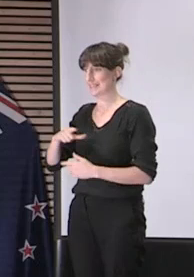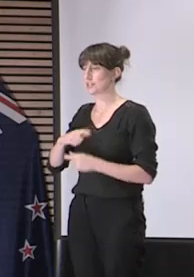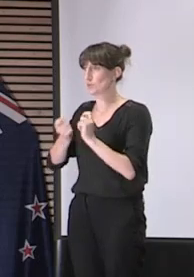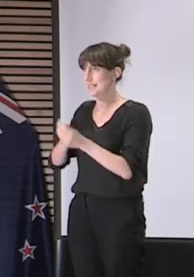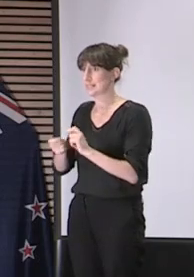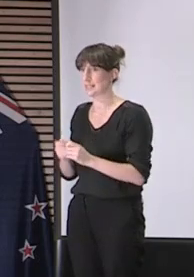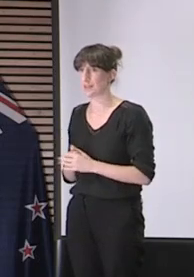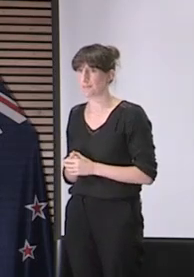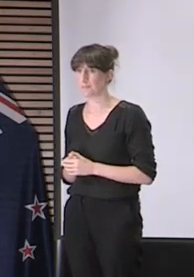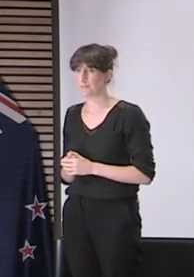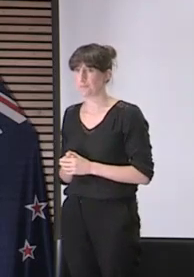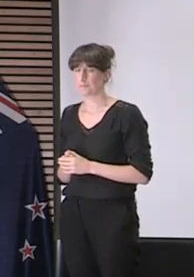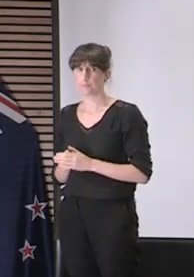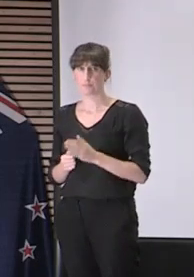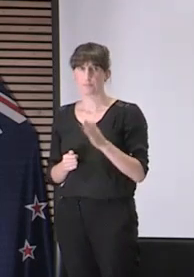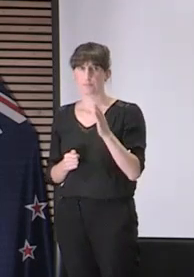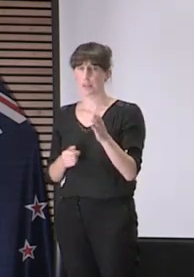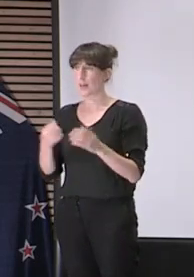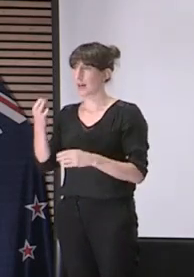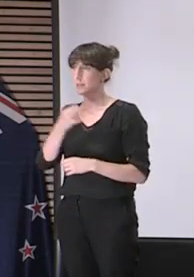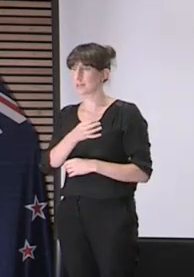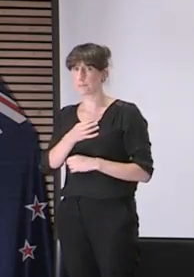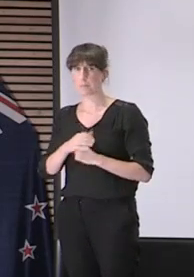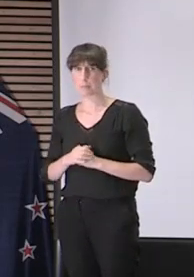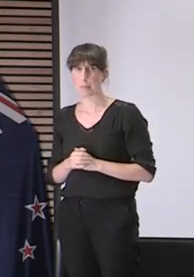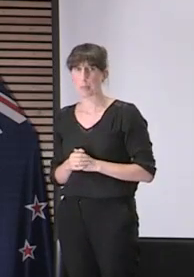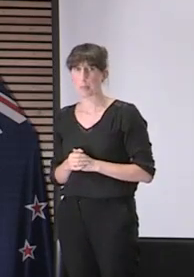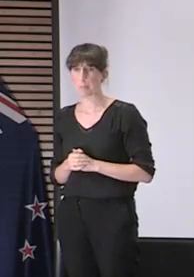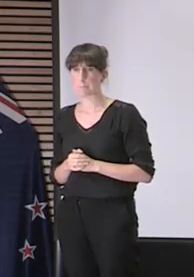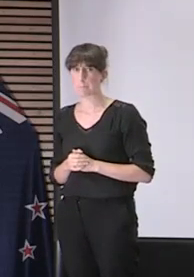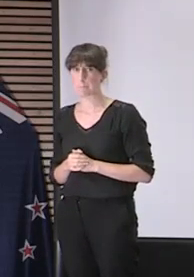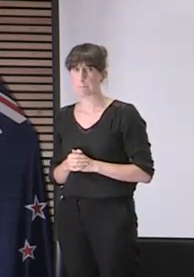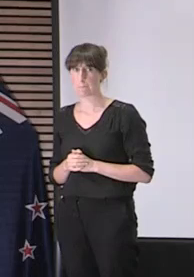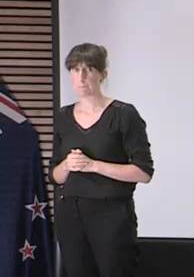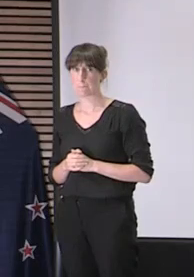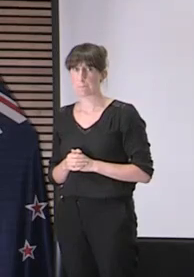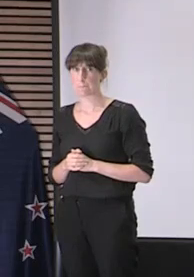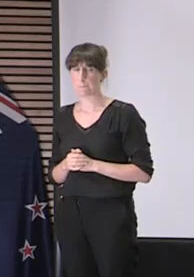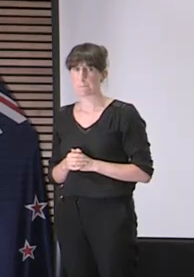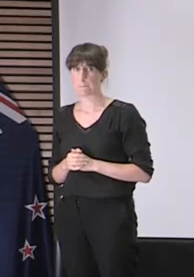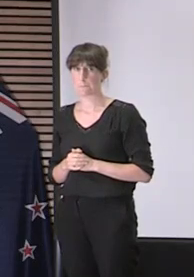significant or sensitive enough to be a sign for testing. Why is New Zealand not